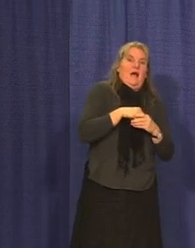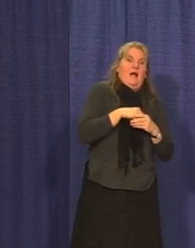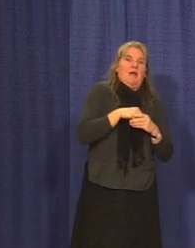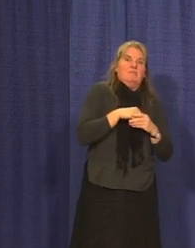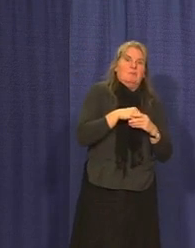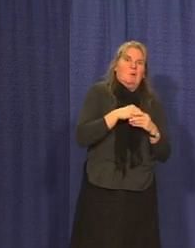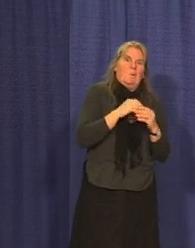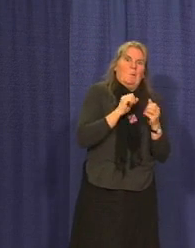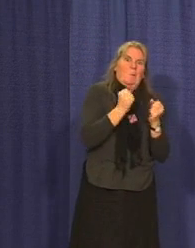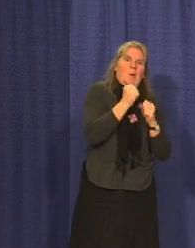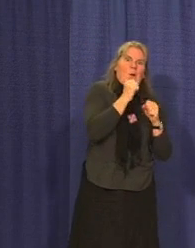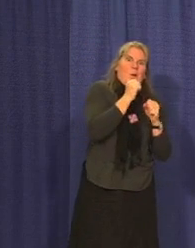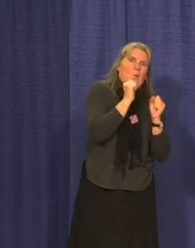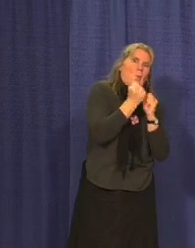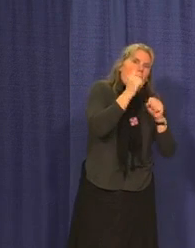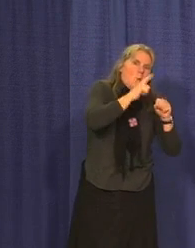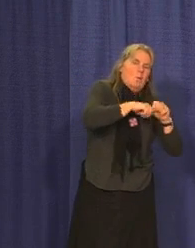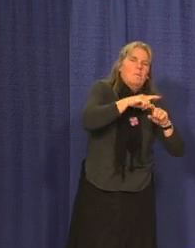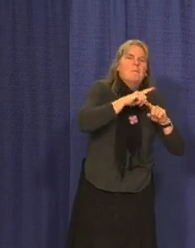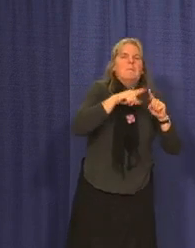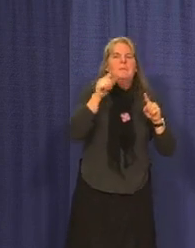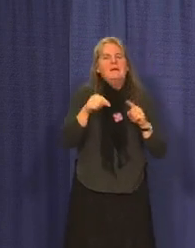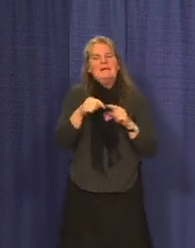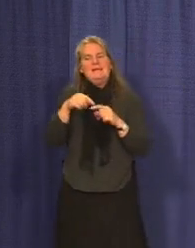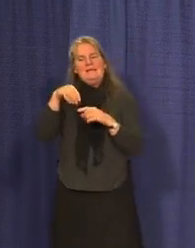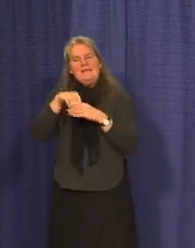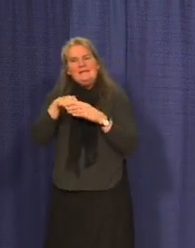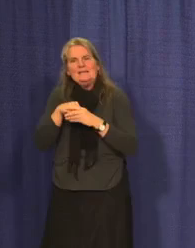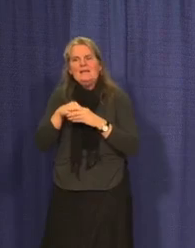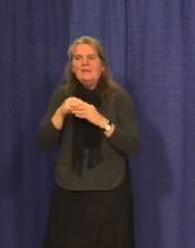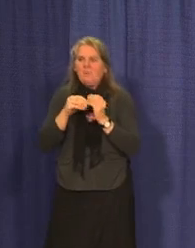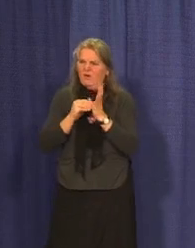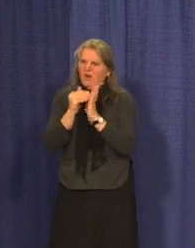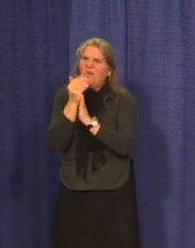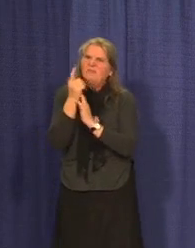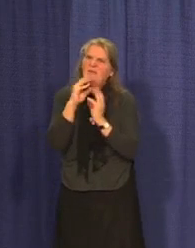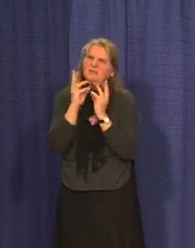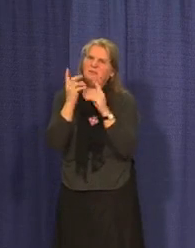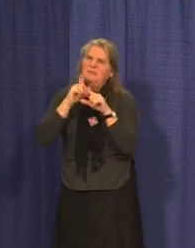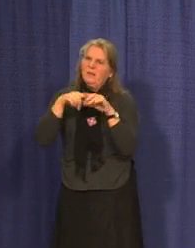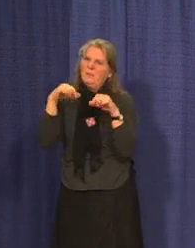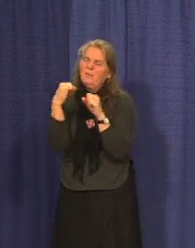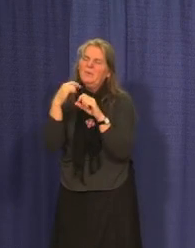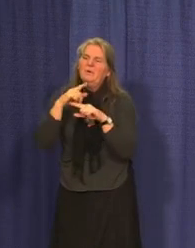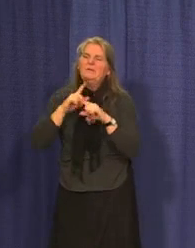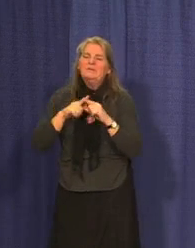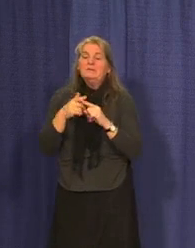but it is known there is a higher risk of COVID-19 transmission enclosed and indoor settings.